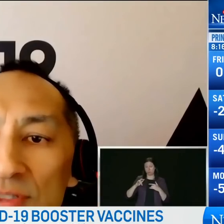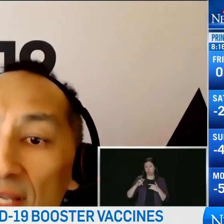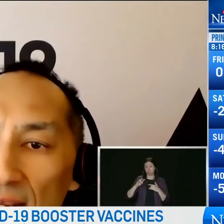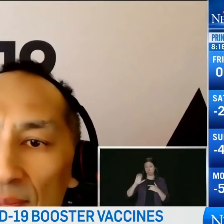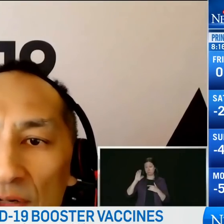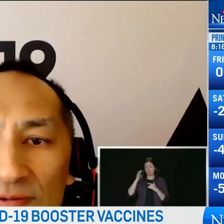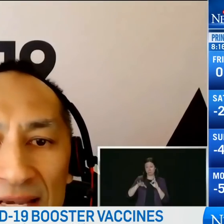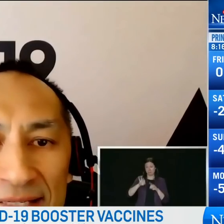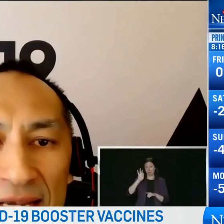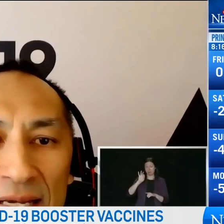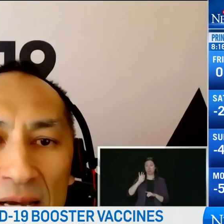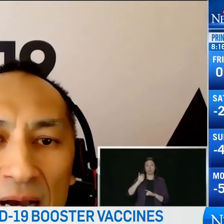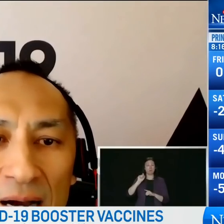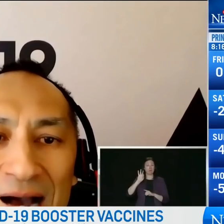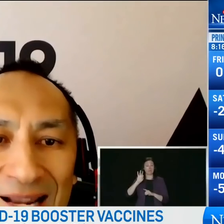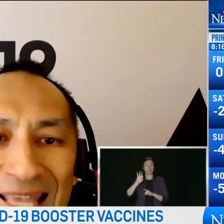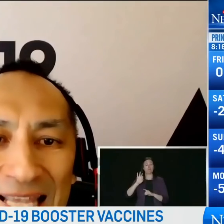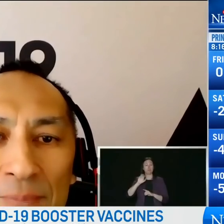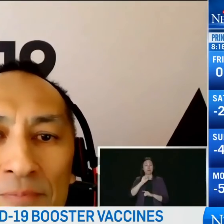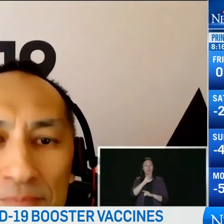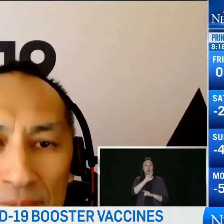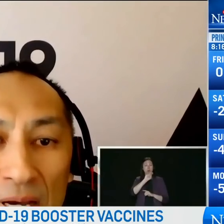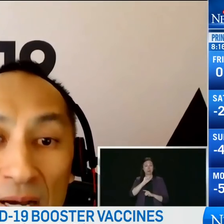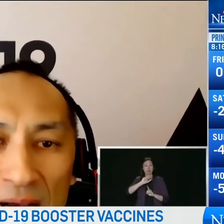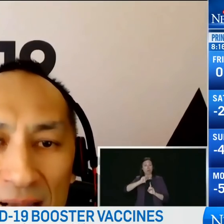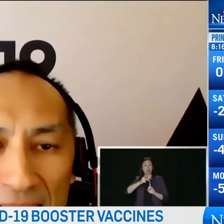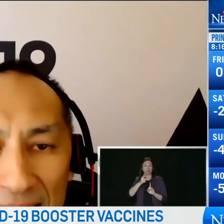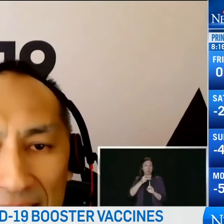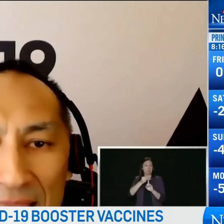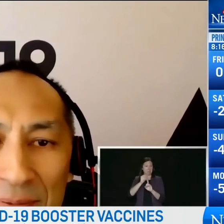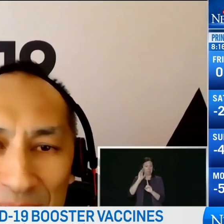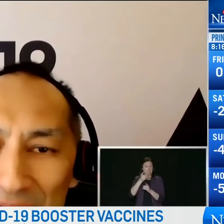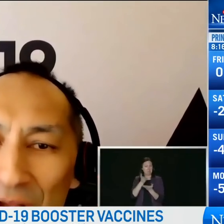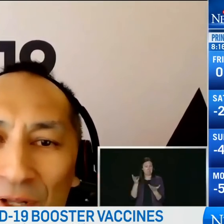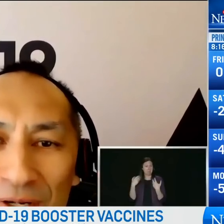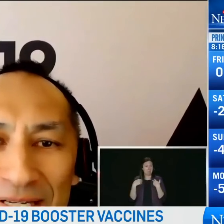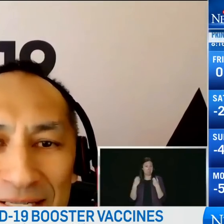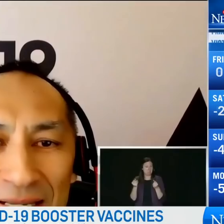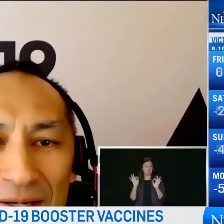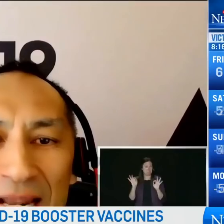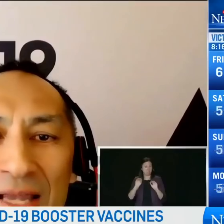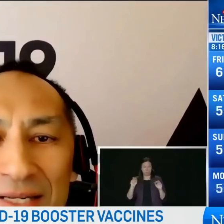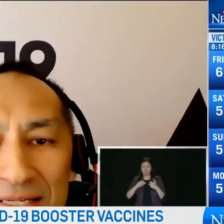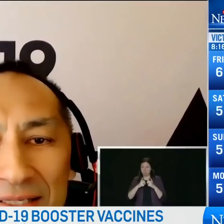INDIVIDUALS. NO ADDITIONAL SAFETY CONCERNS